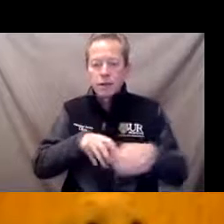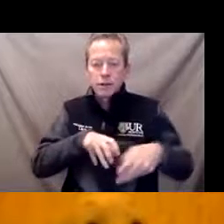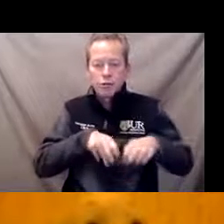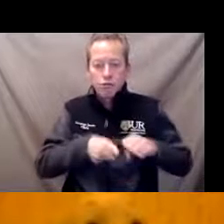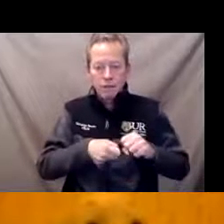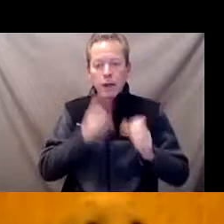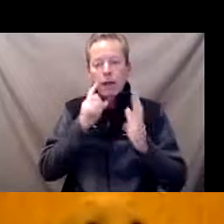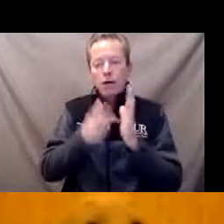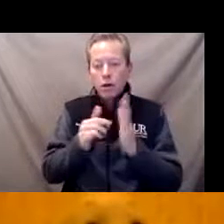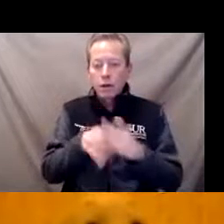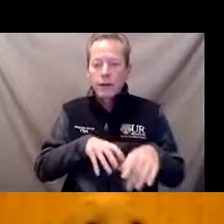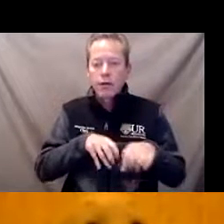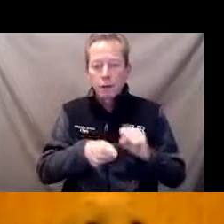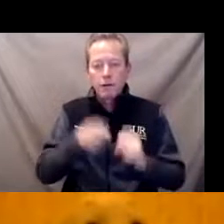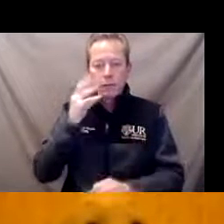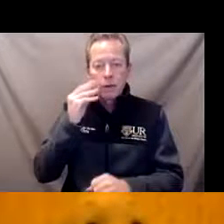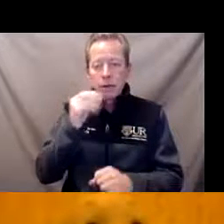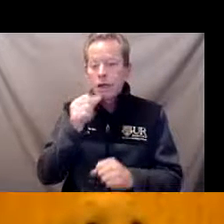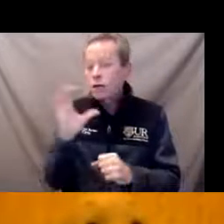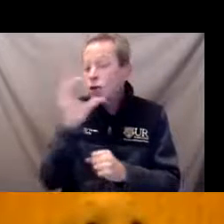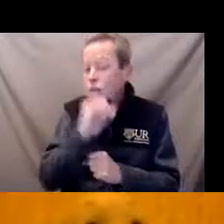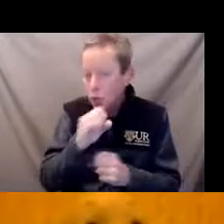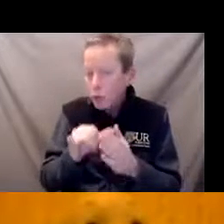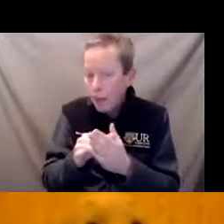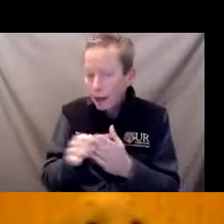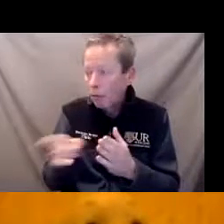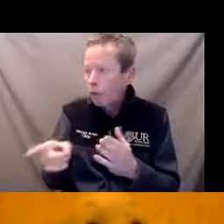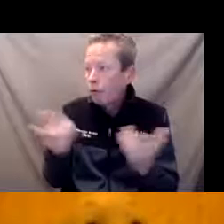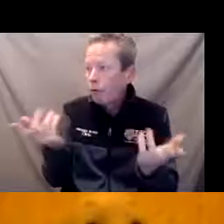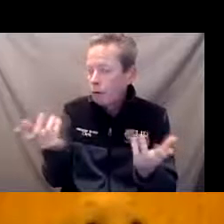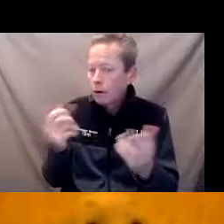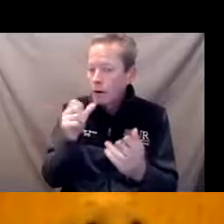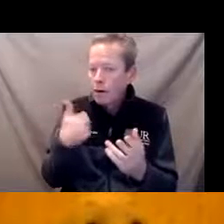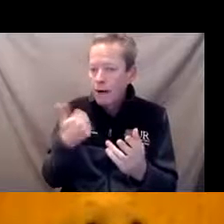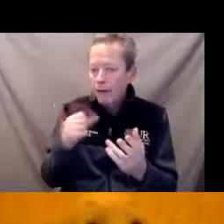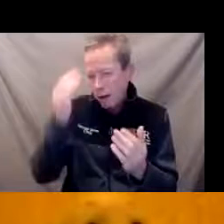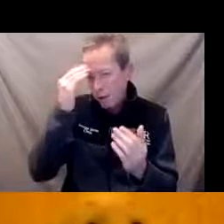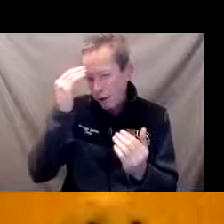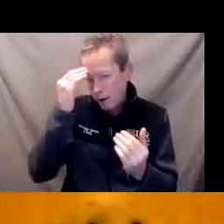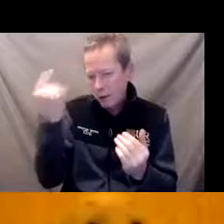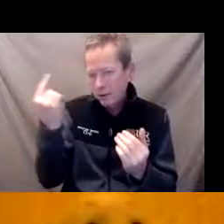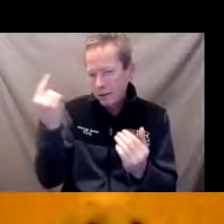grieving and not just assume that they don't have any awareness of someone having died.